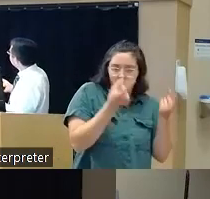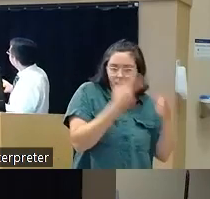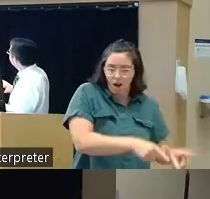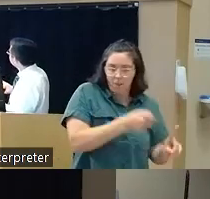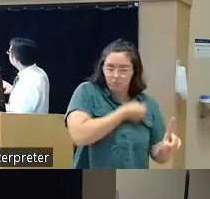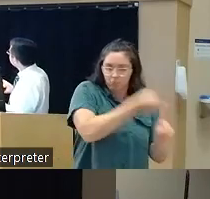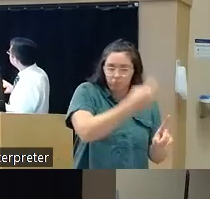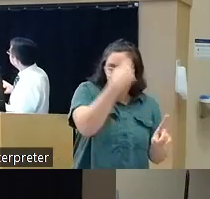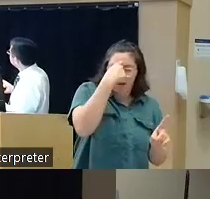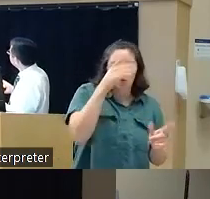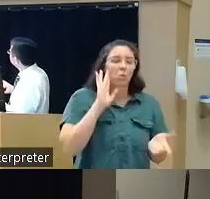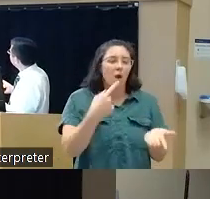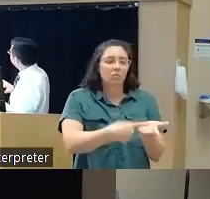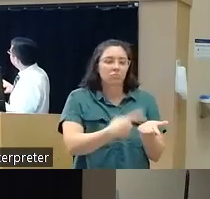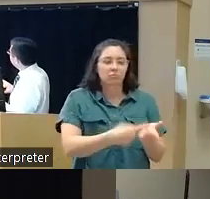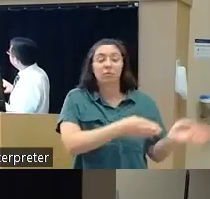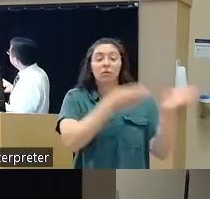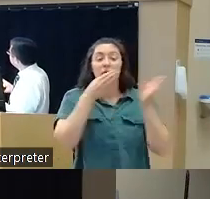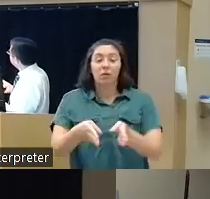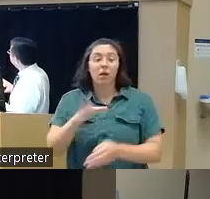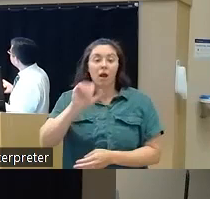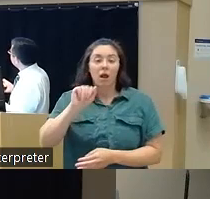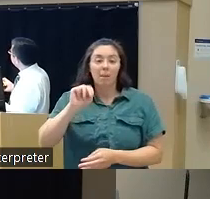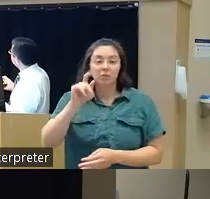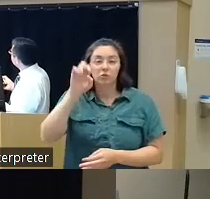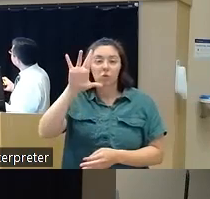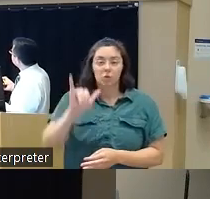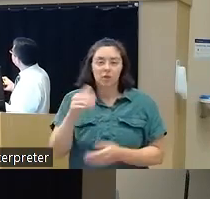be talking about there's this compensatory mechanism where you have some unknown process